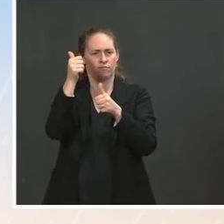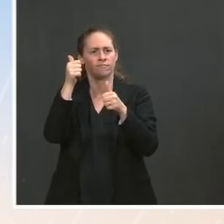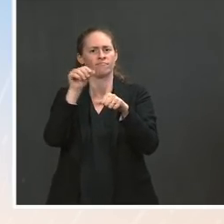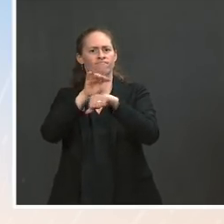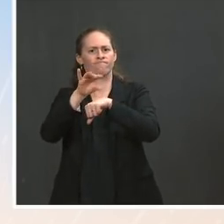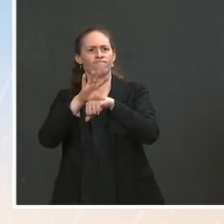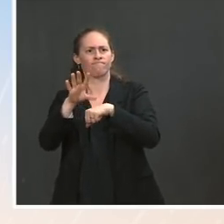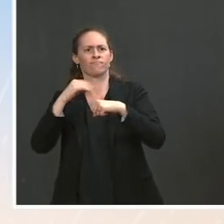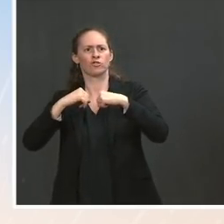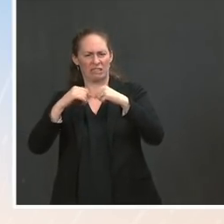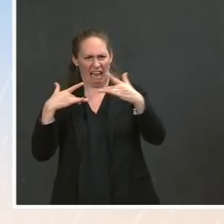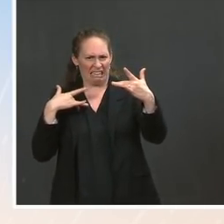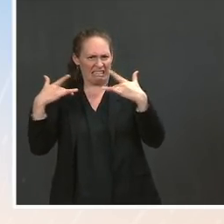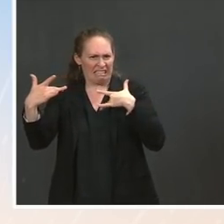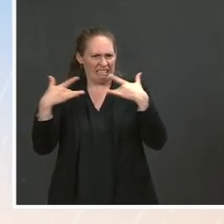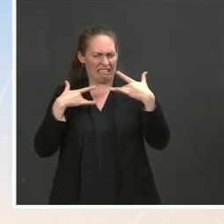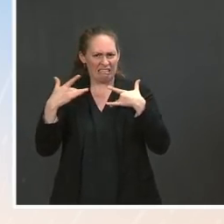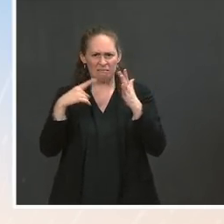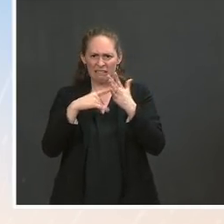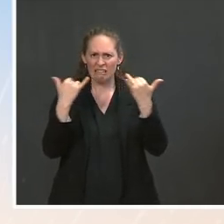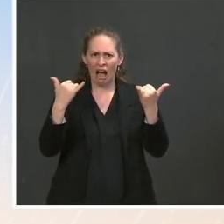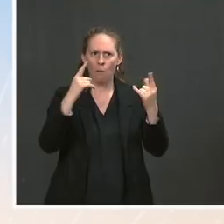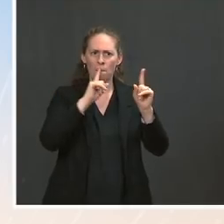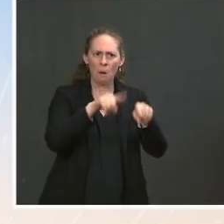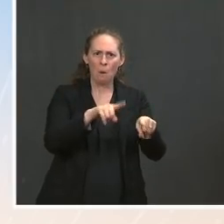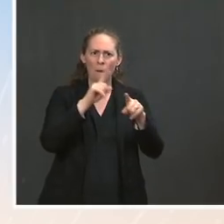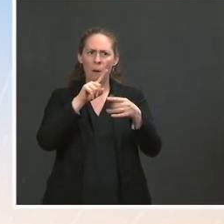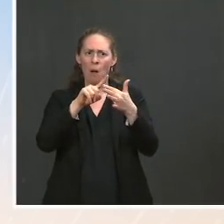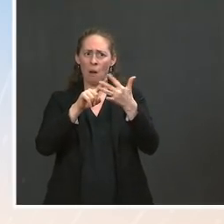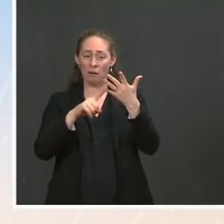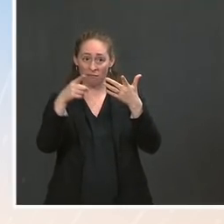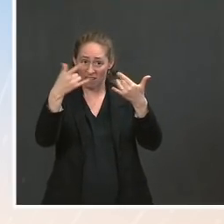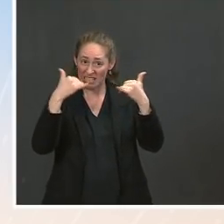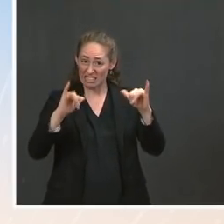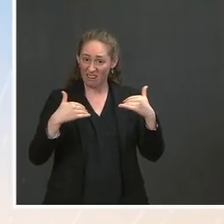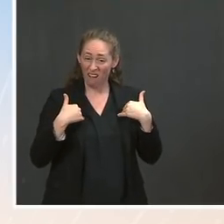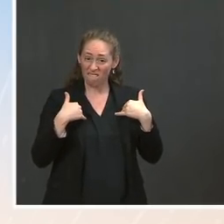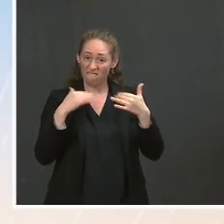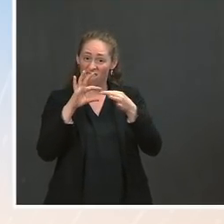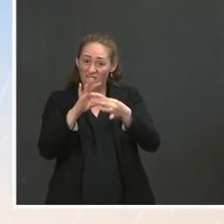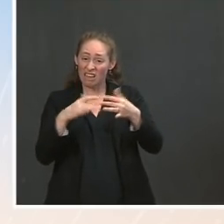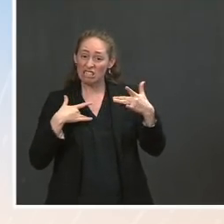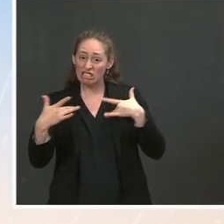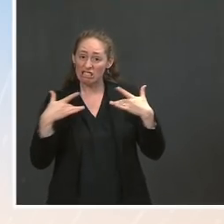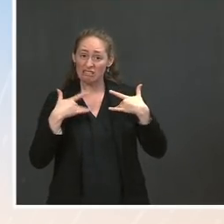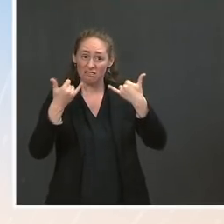Did they still have those deep concerns? Ms. Psaki: In part, because there was a lack of transparency and there was a lack of --